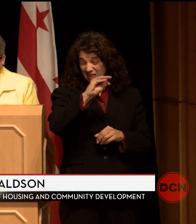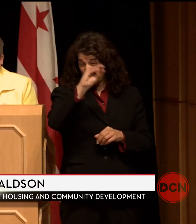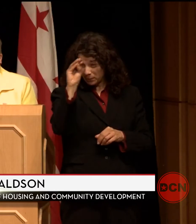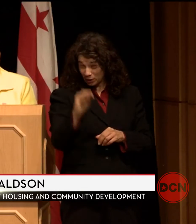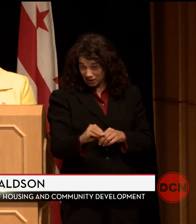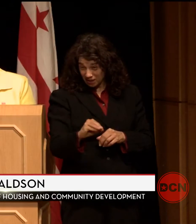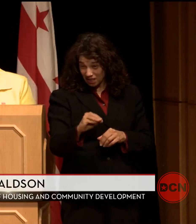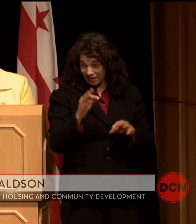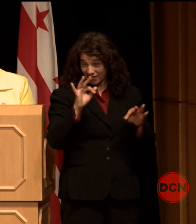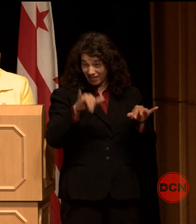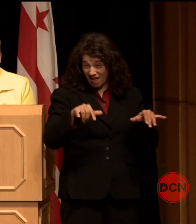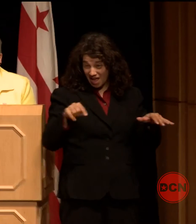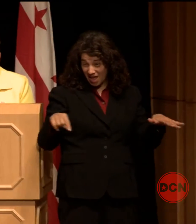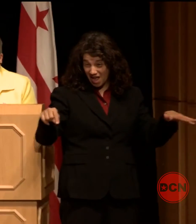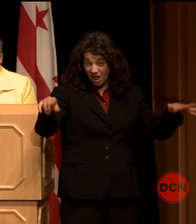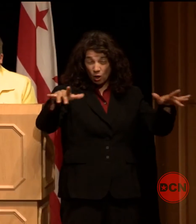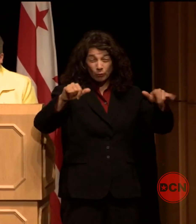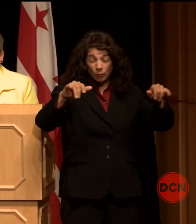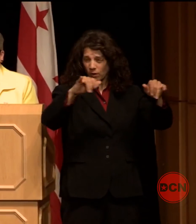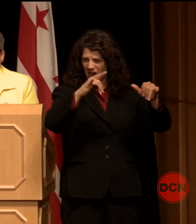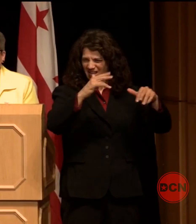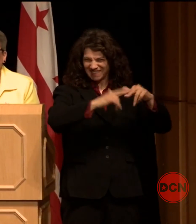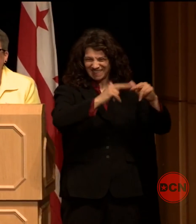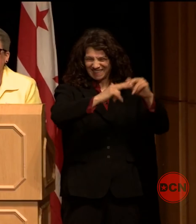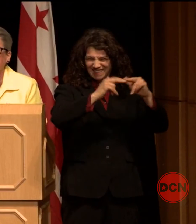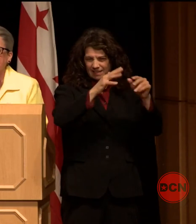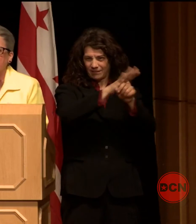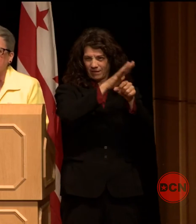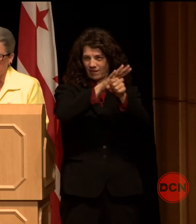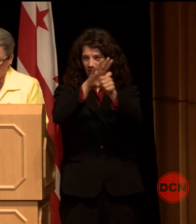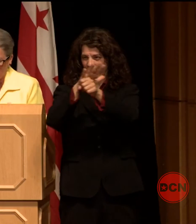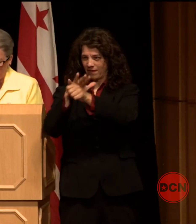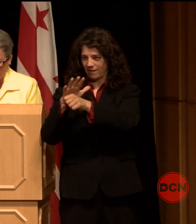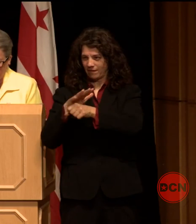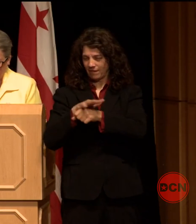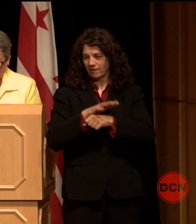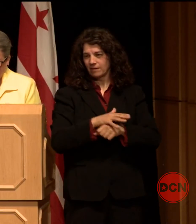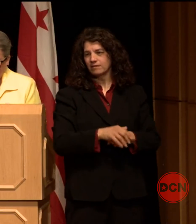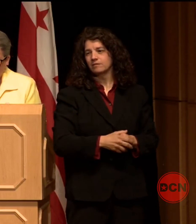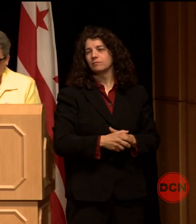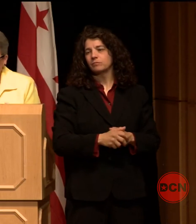PLAN IS EVEN BIGGER FOR 2017 AS I WILL SPEAK TO SHORTLY.